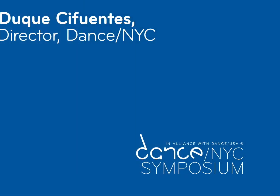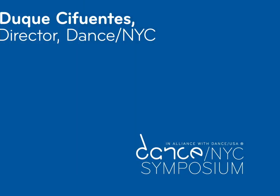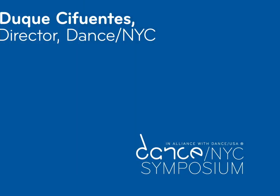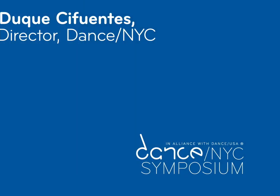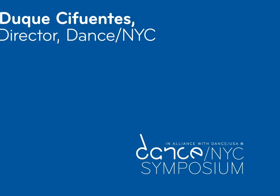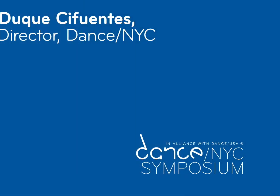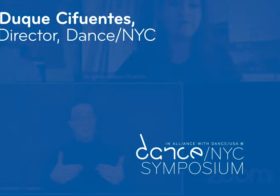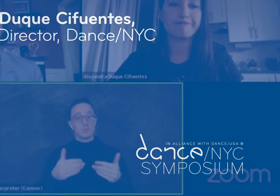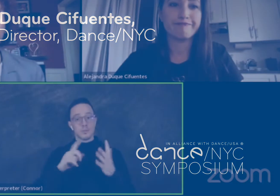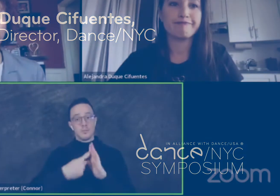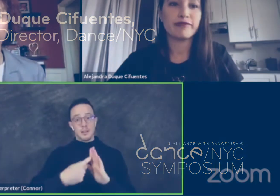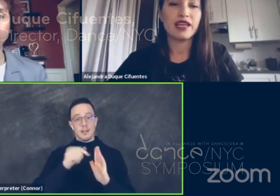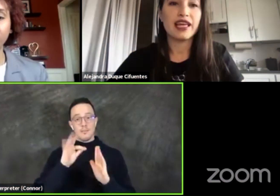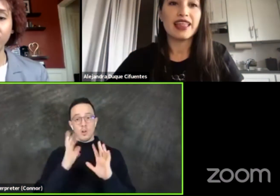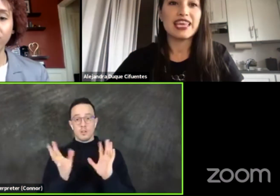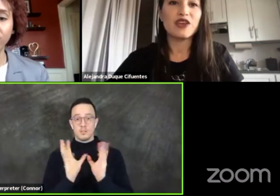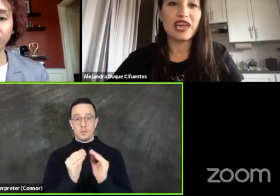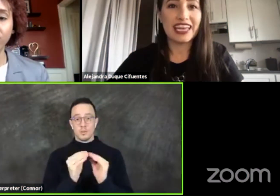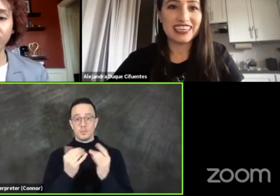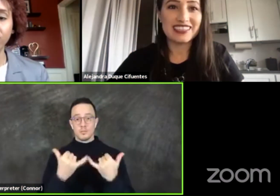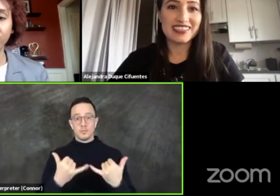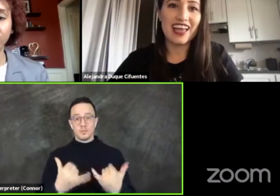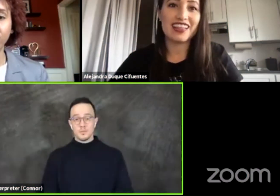THANK YOU CANDACE